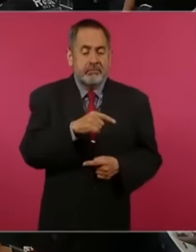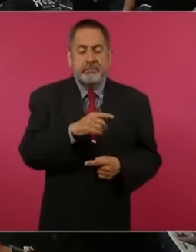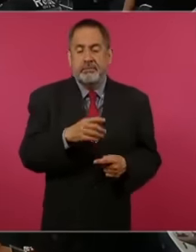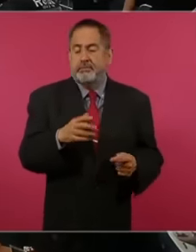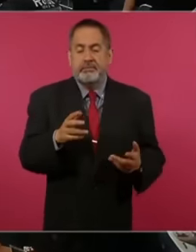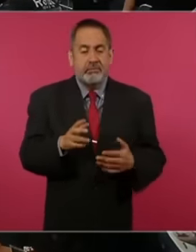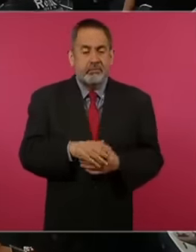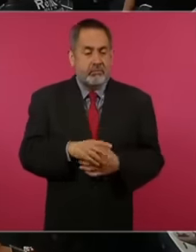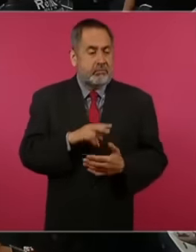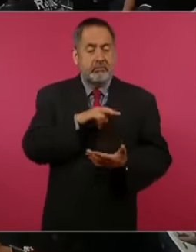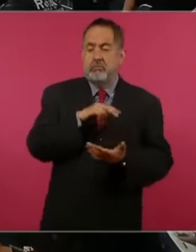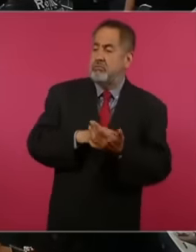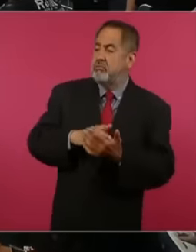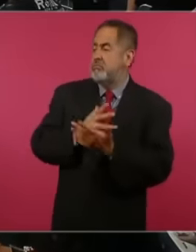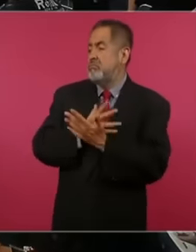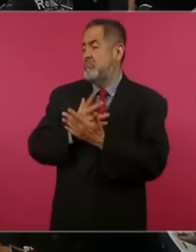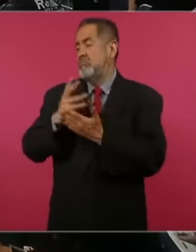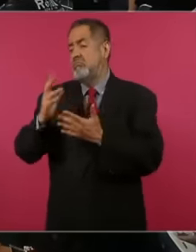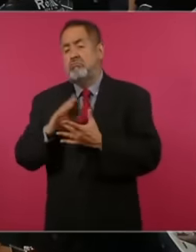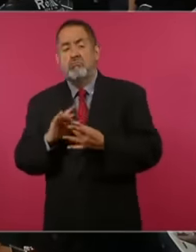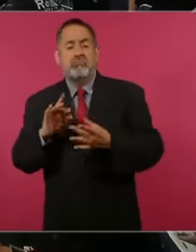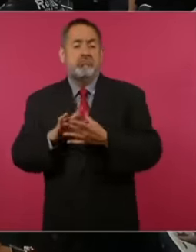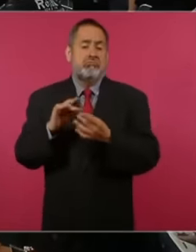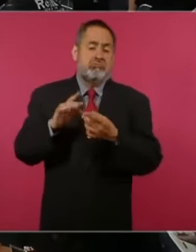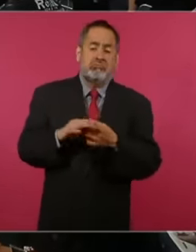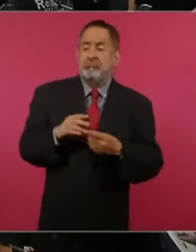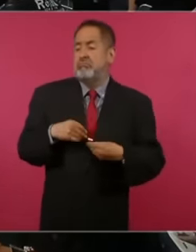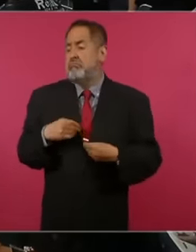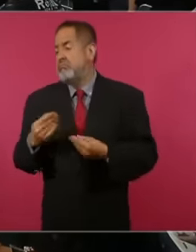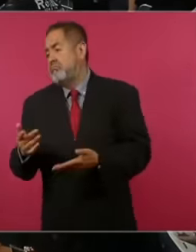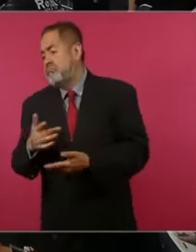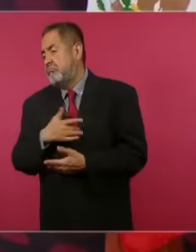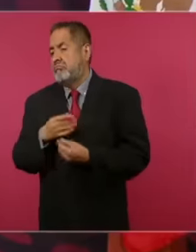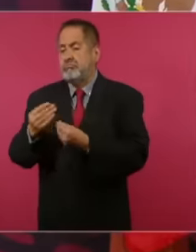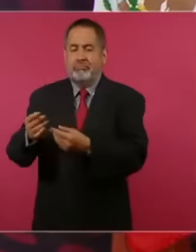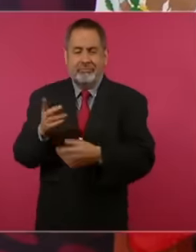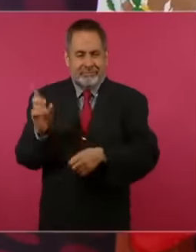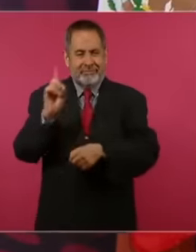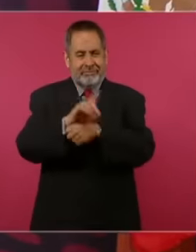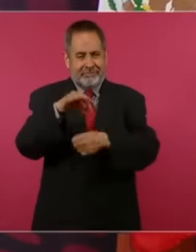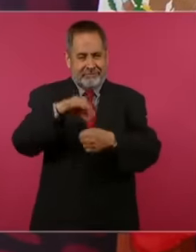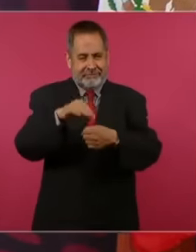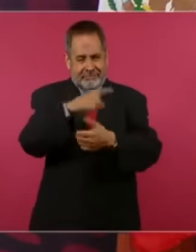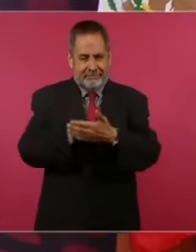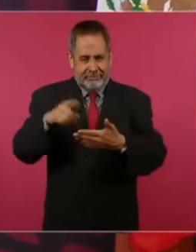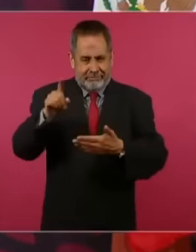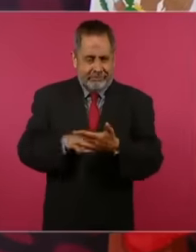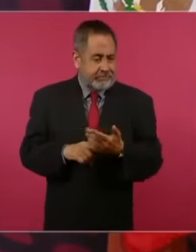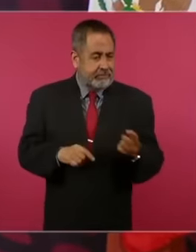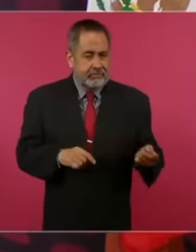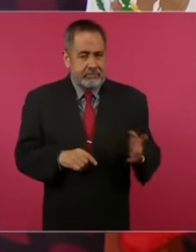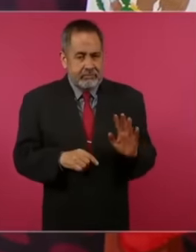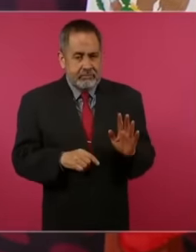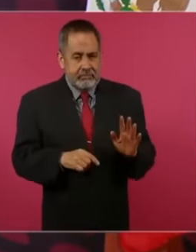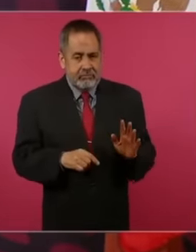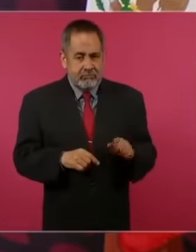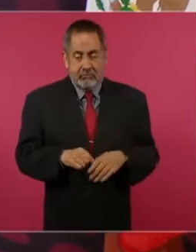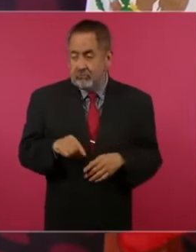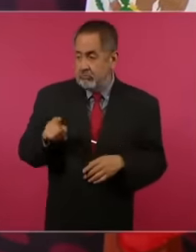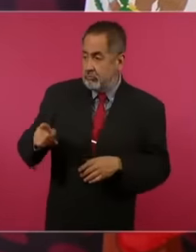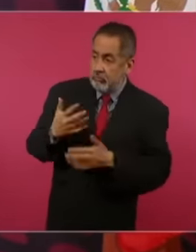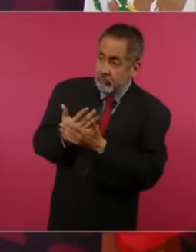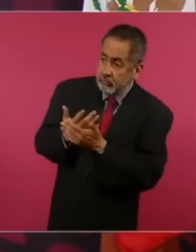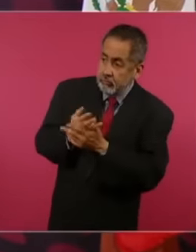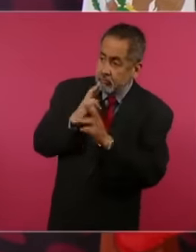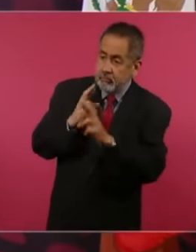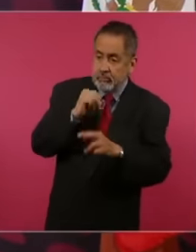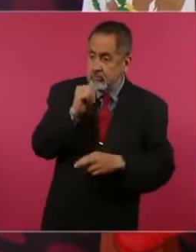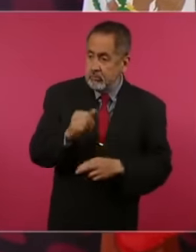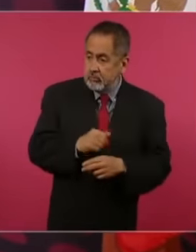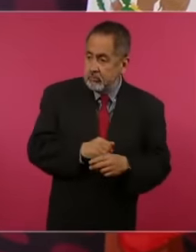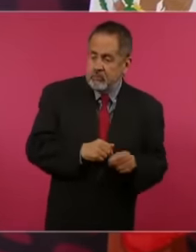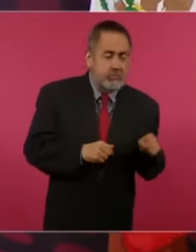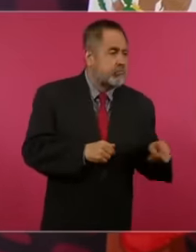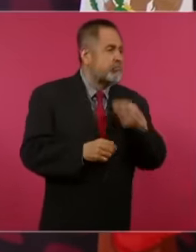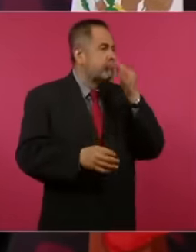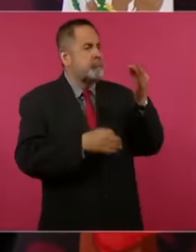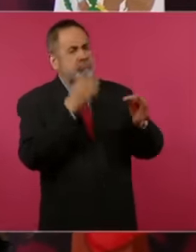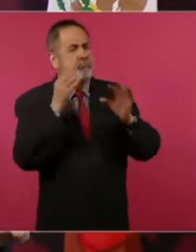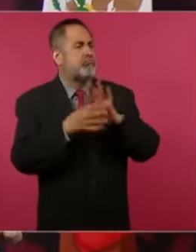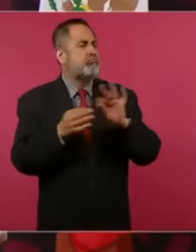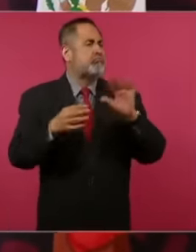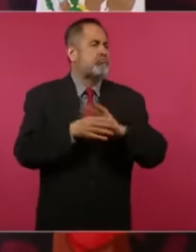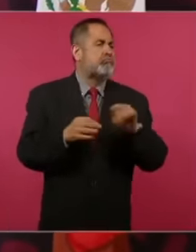on election day that they do not expect and they come out to say